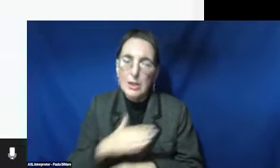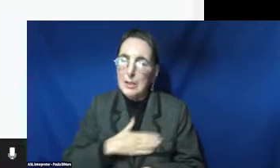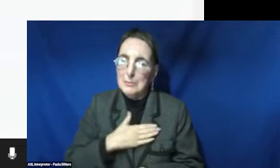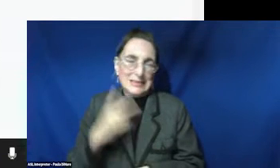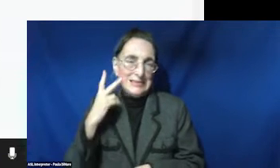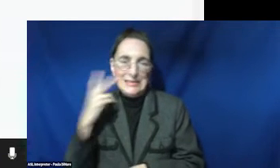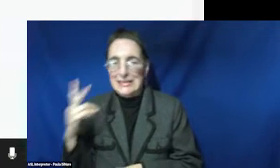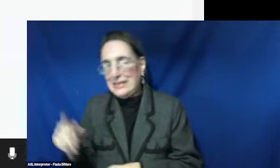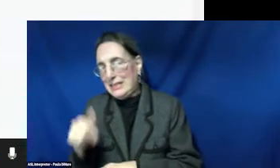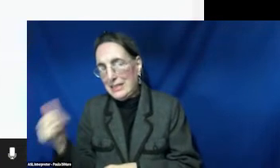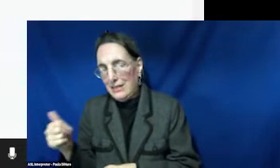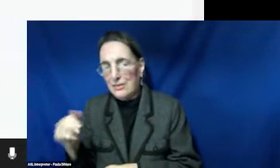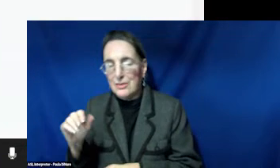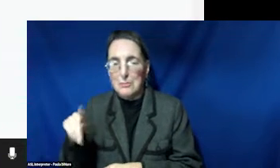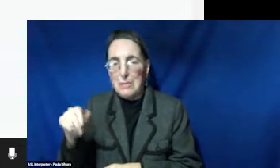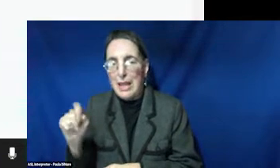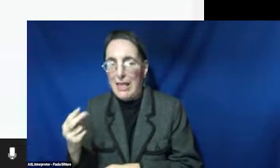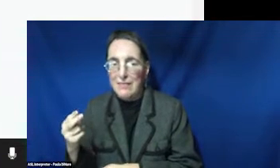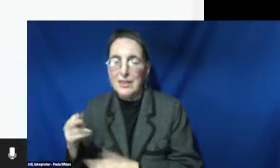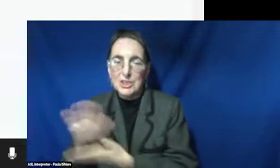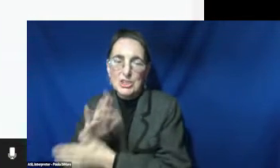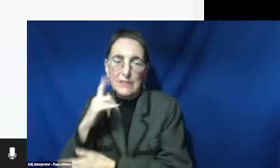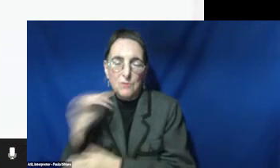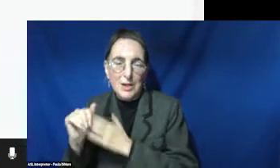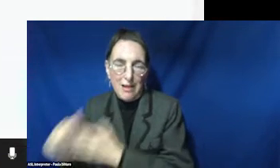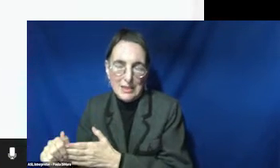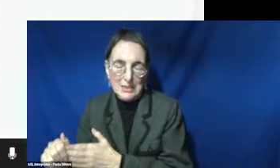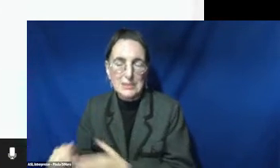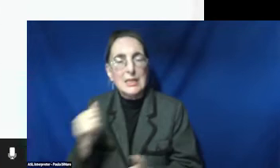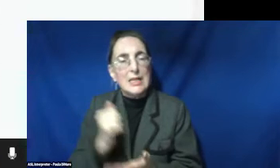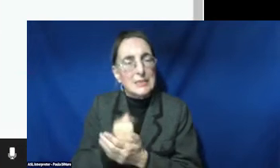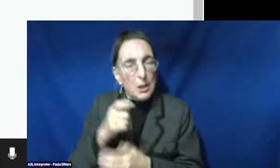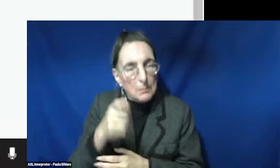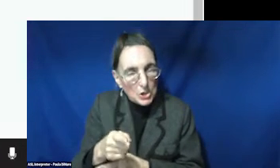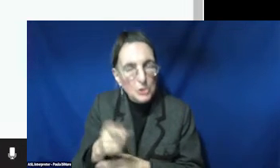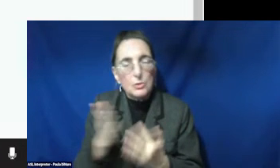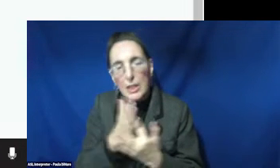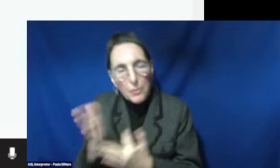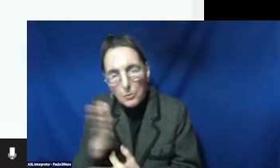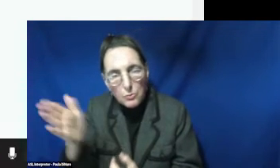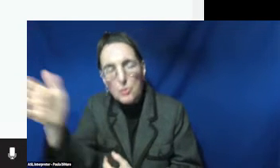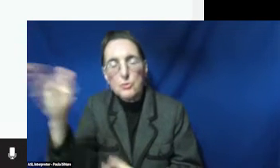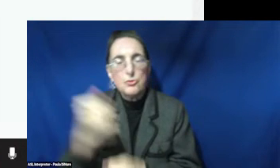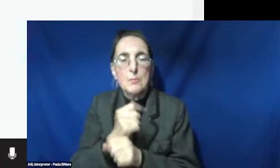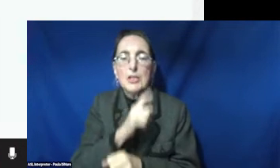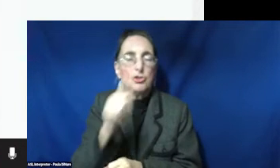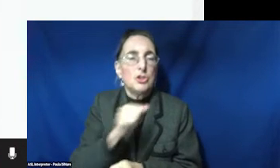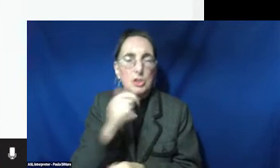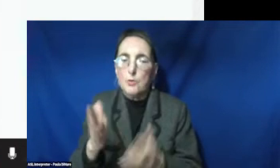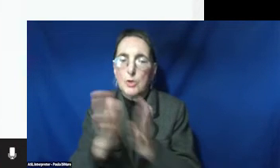So this is helping you guide, you know, through these steps to make sure you're not requesting something that you're not supposed to.